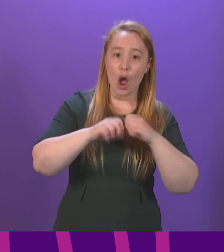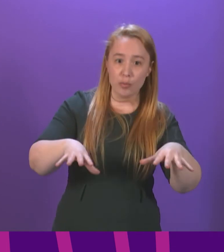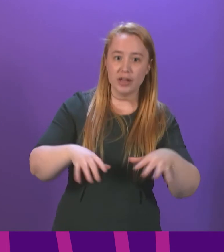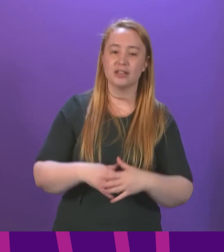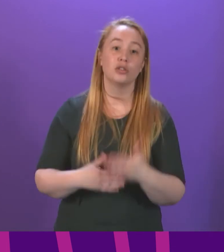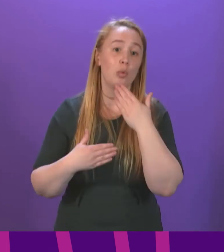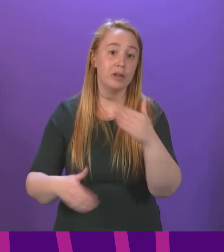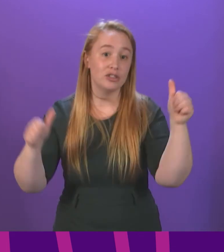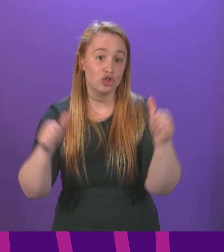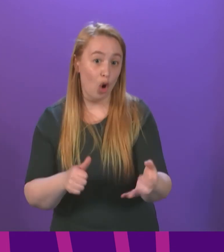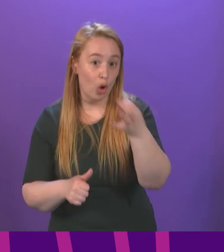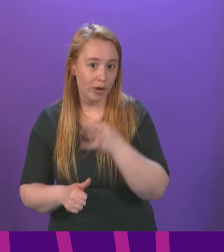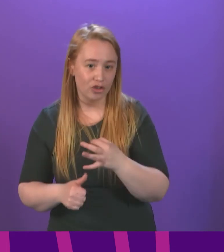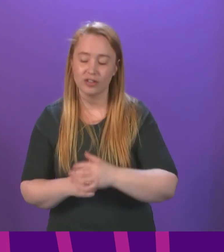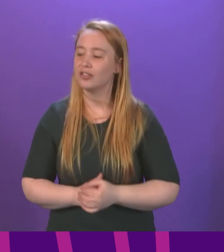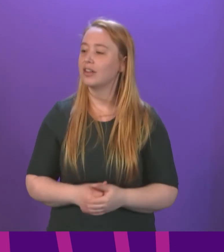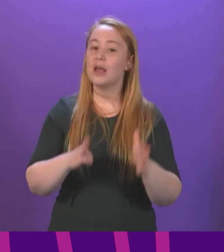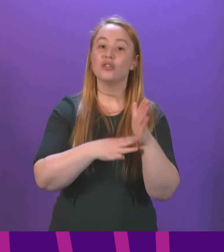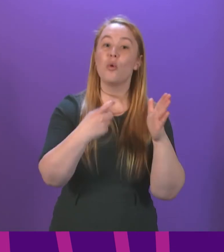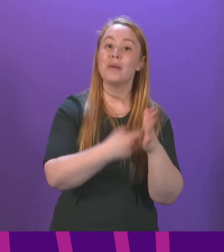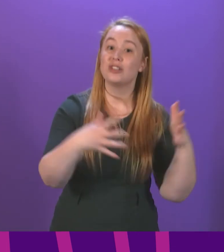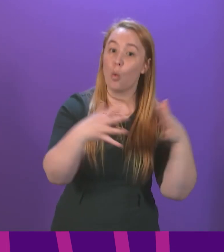from now on. Mr Whittle, you will set an example. You will be followed by George Adam.